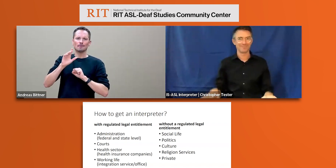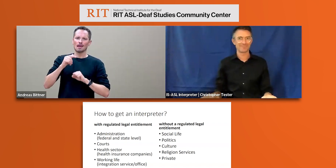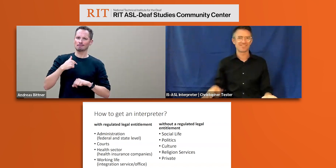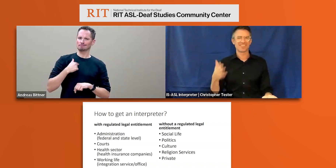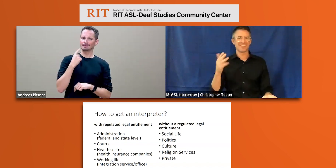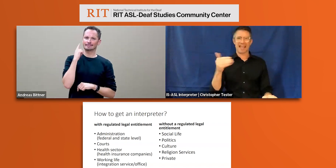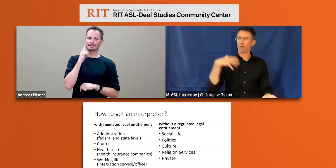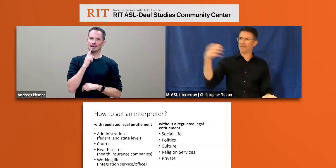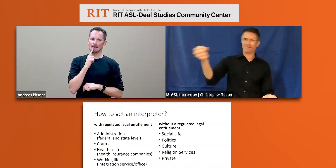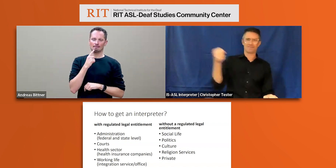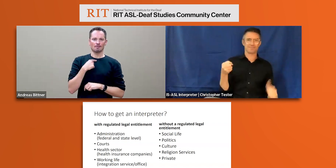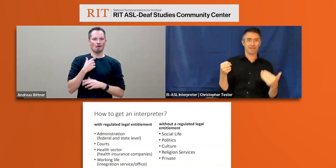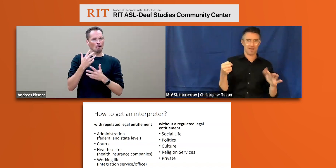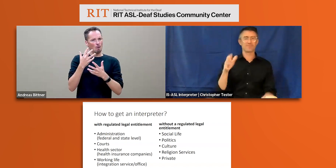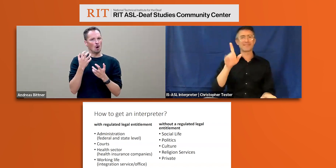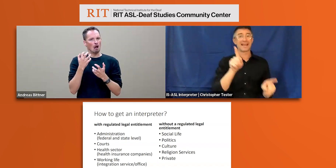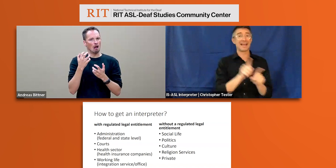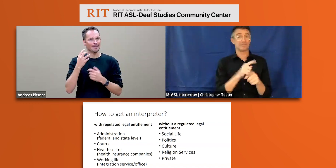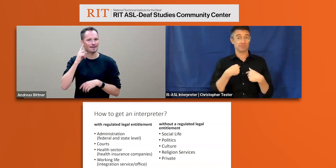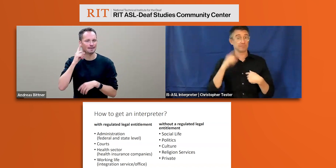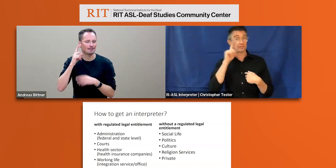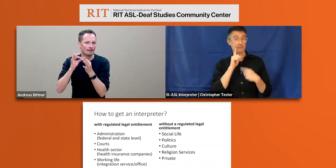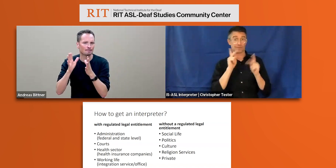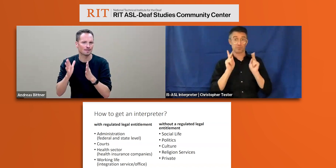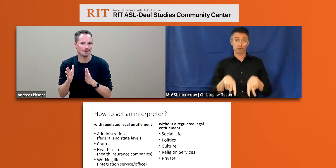So, how do you get an interpreter?